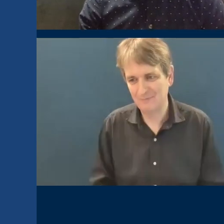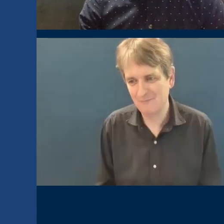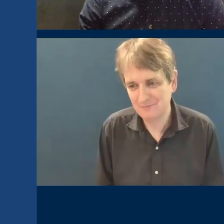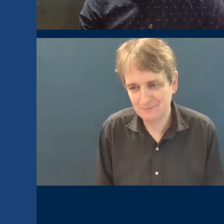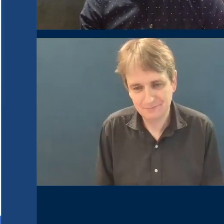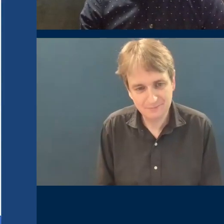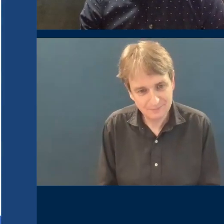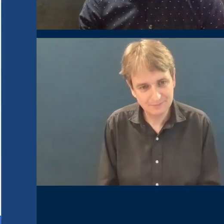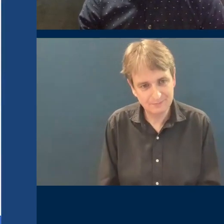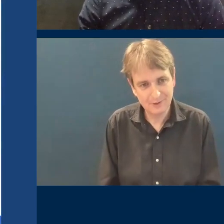Next slide.